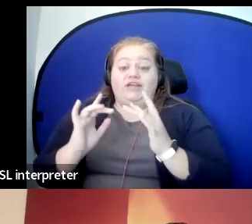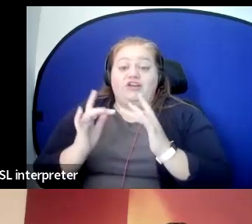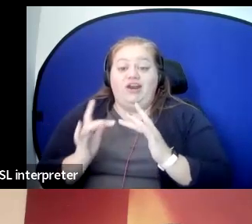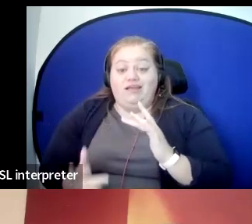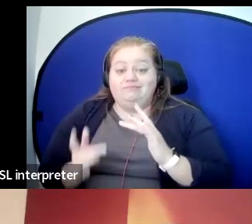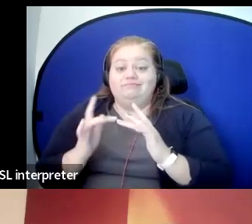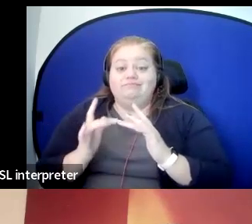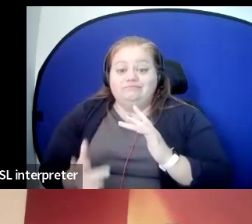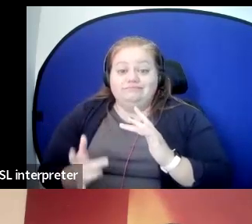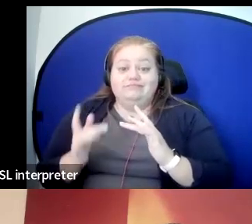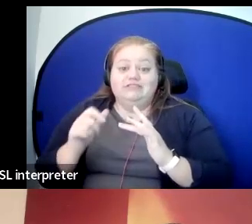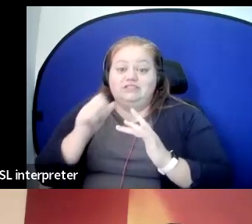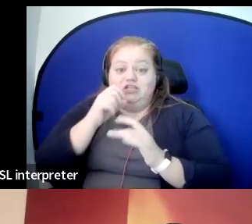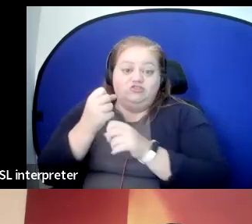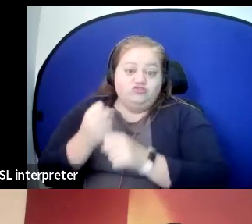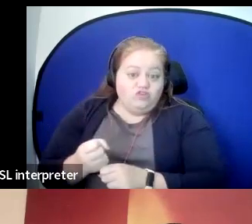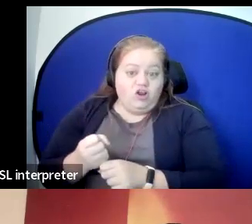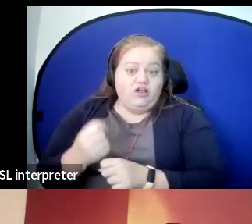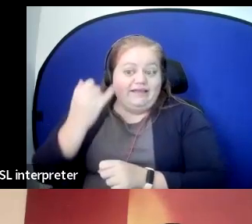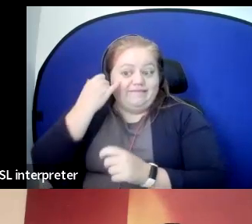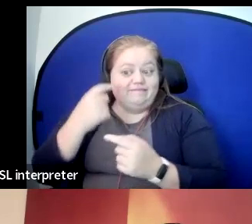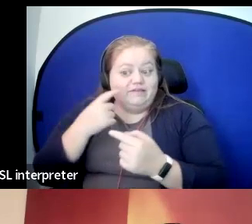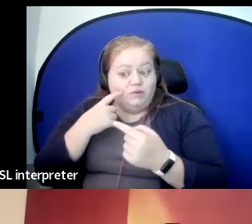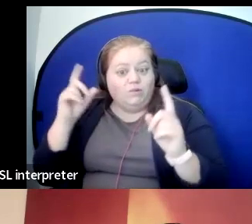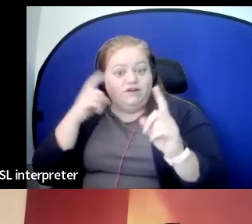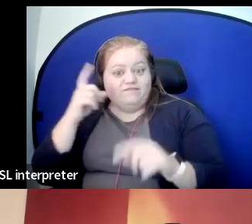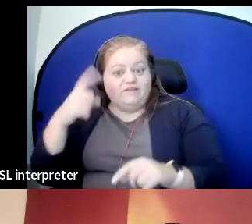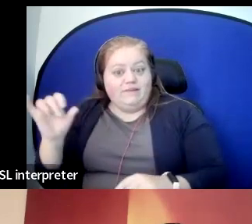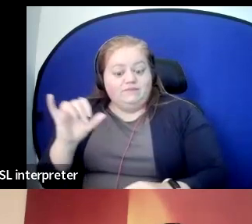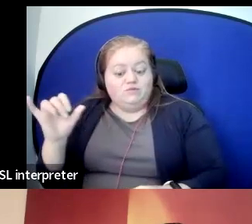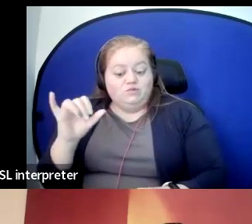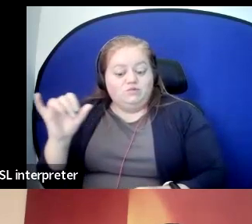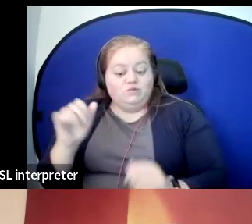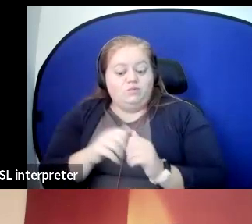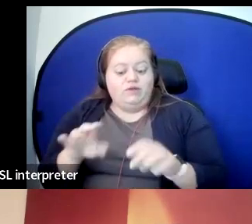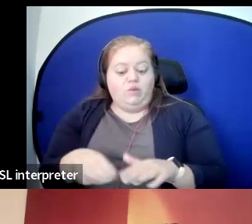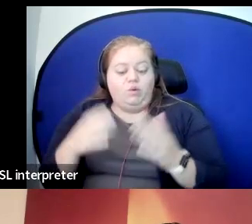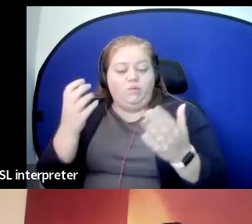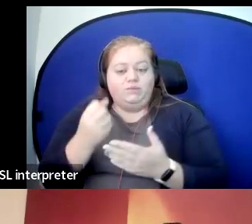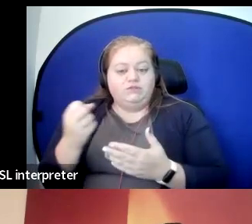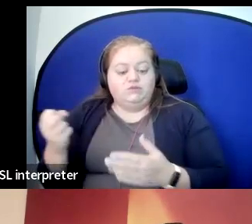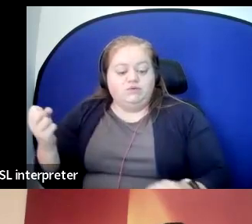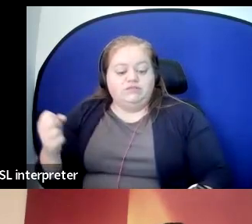on, working with open source.